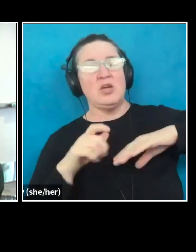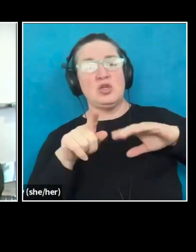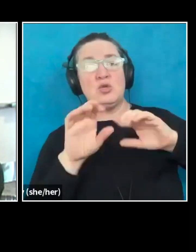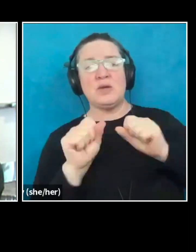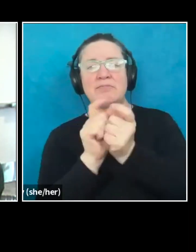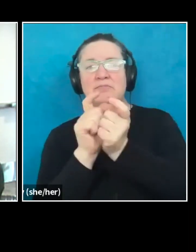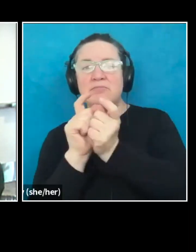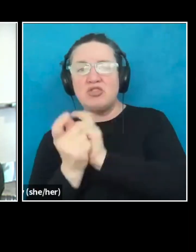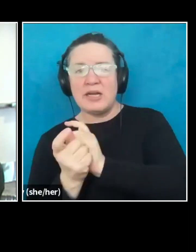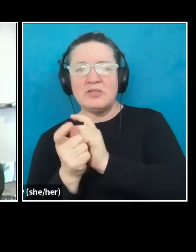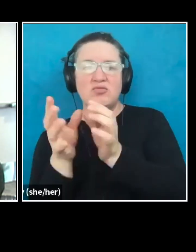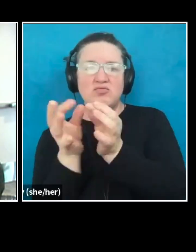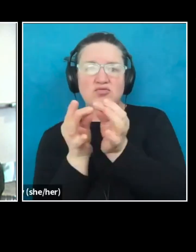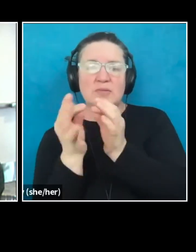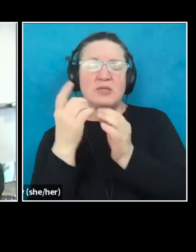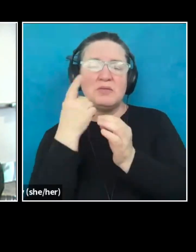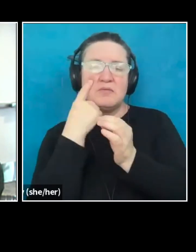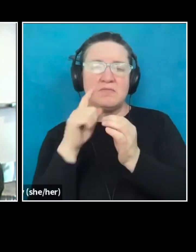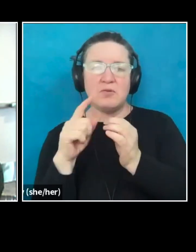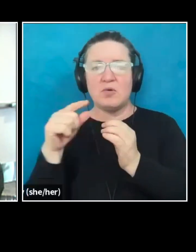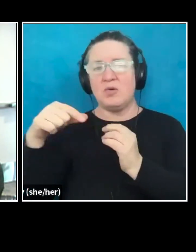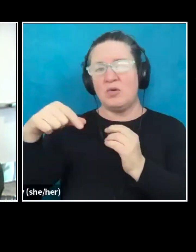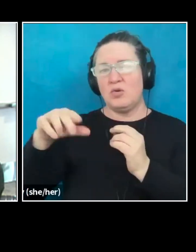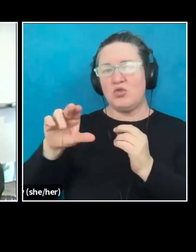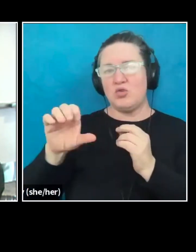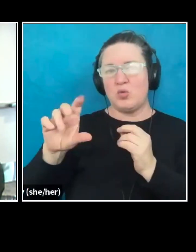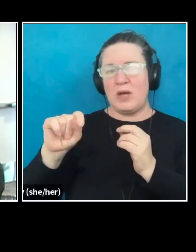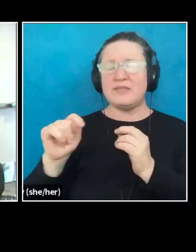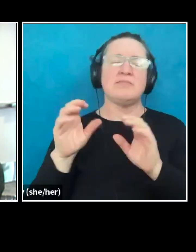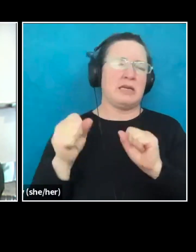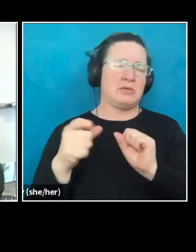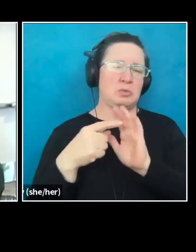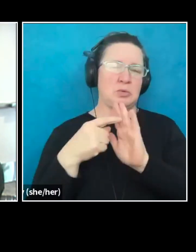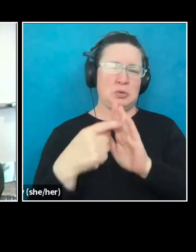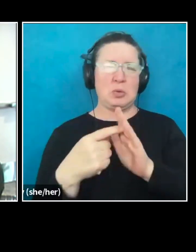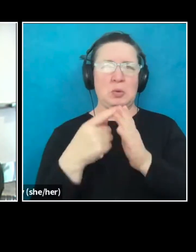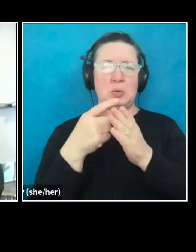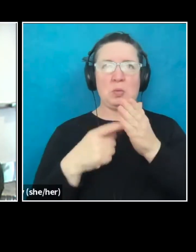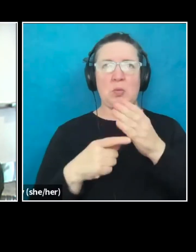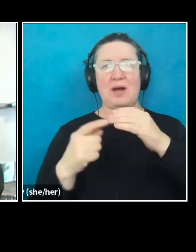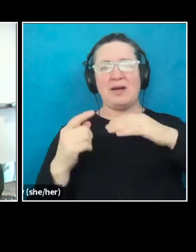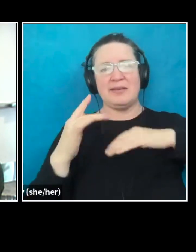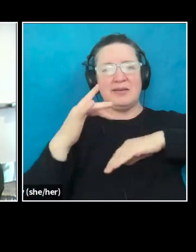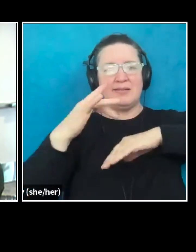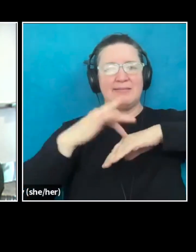say here's an example of what is tactile paving those like truncated dome tactile warning versus